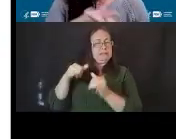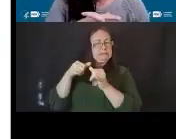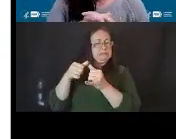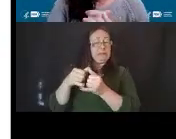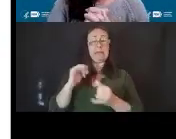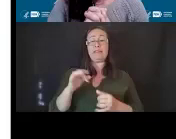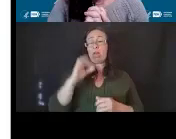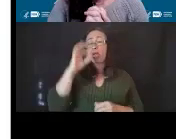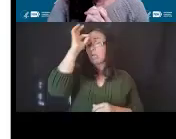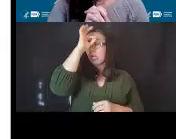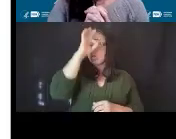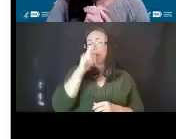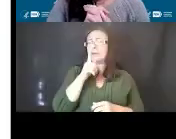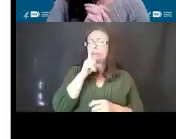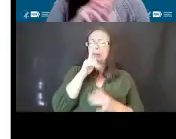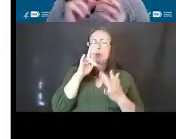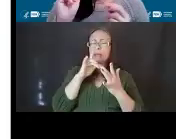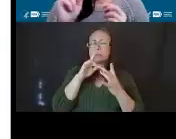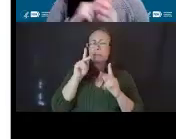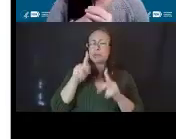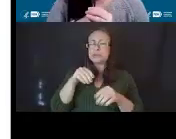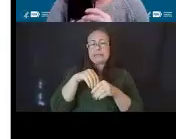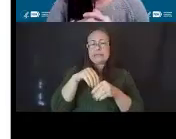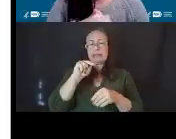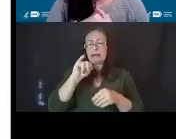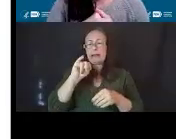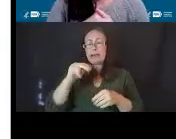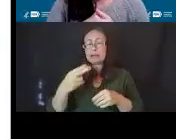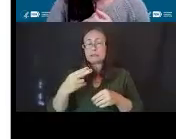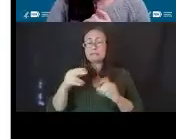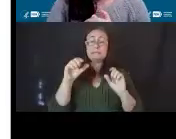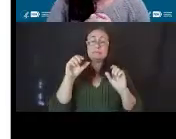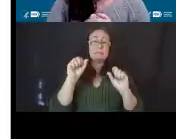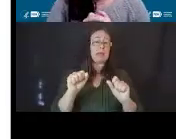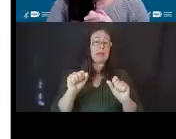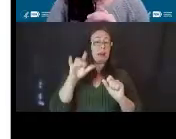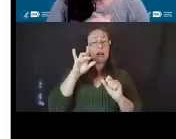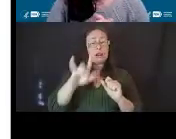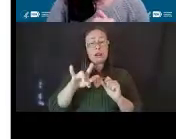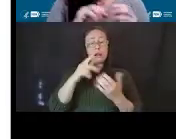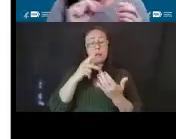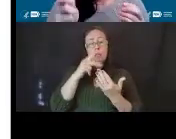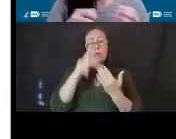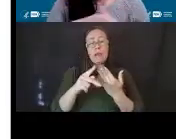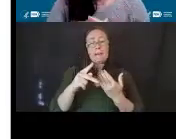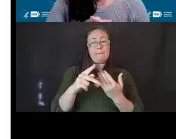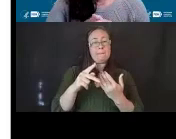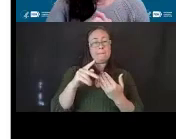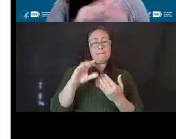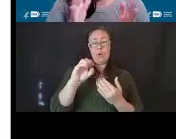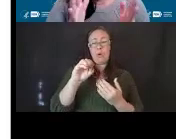we're particularly interested in the use of artificial intelligence and machine learning